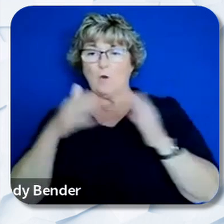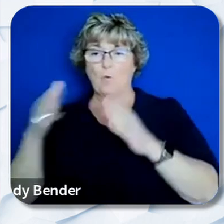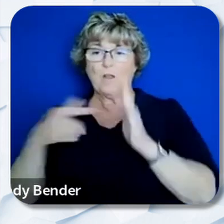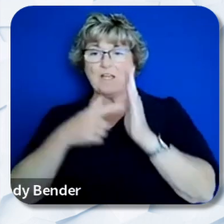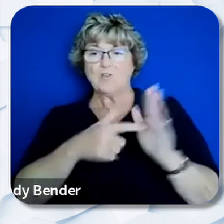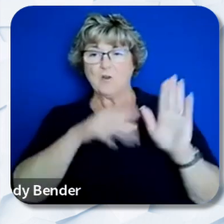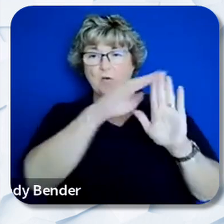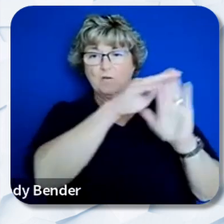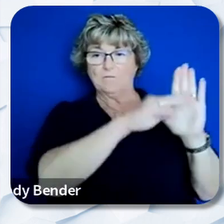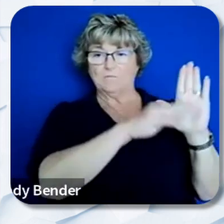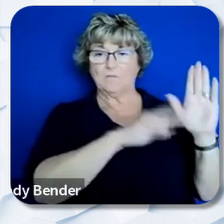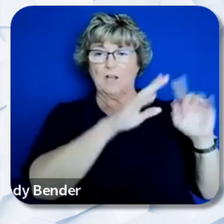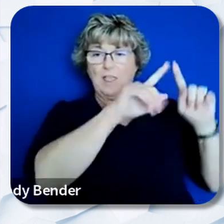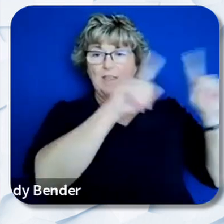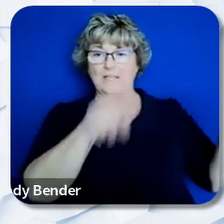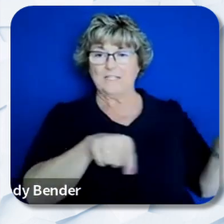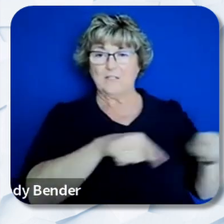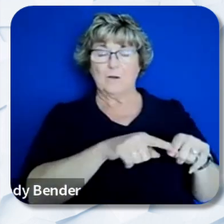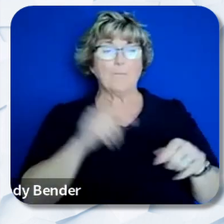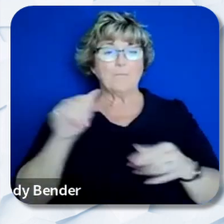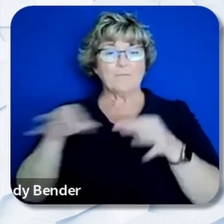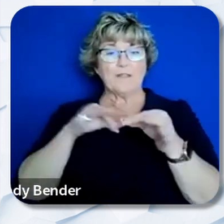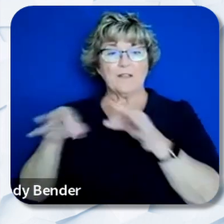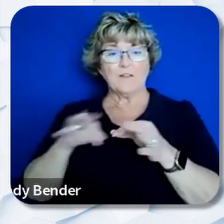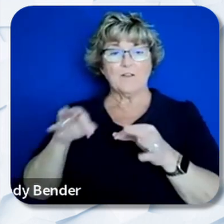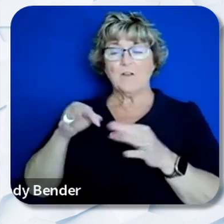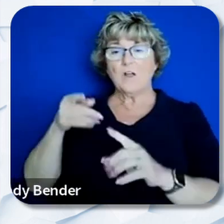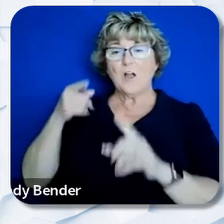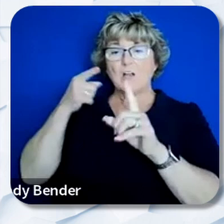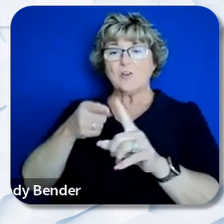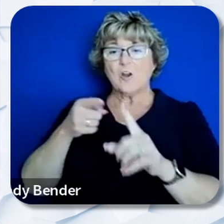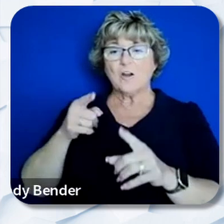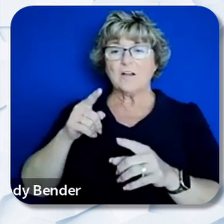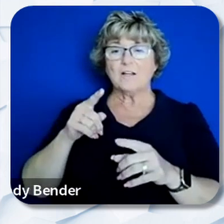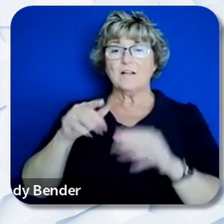here. "Can you explain what Targeted Level 3 for school age means?" So I'll be happy